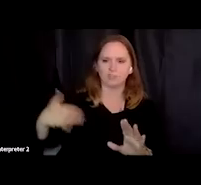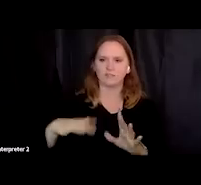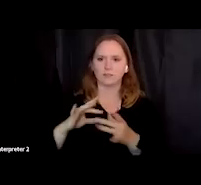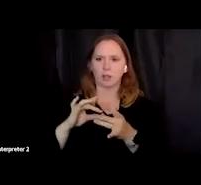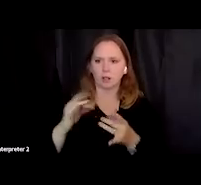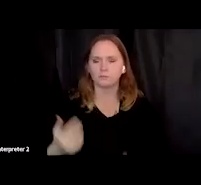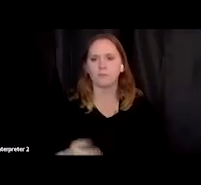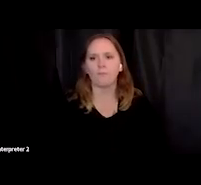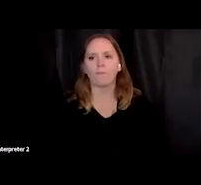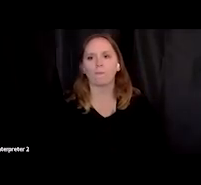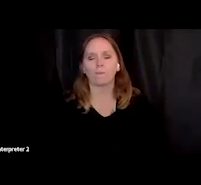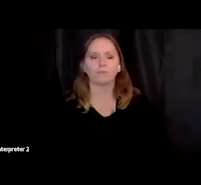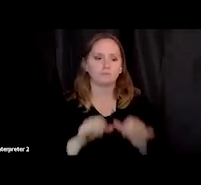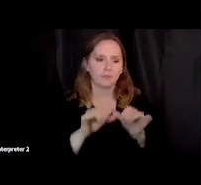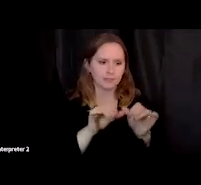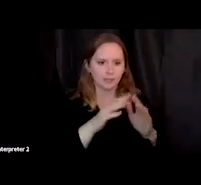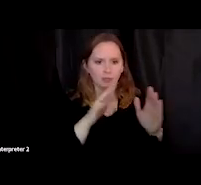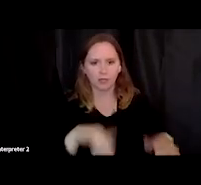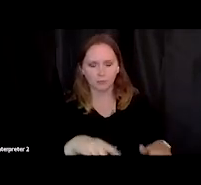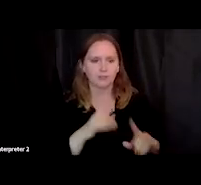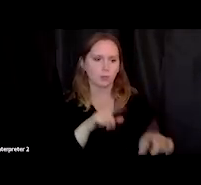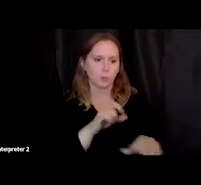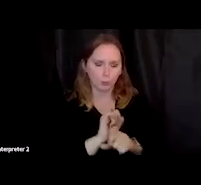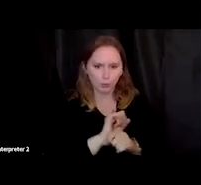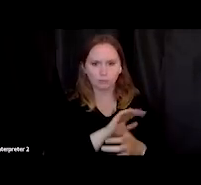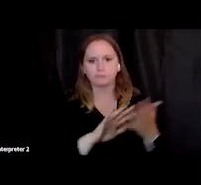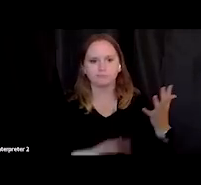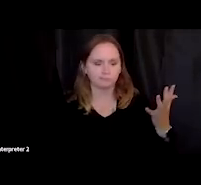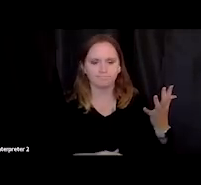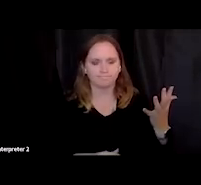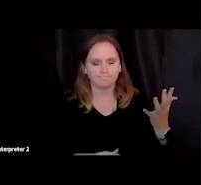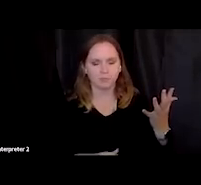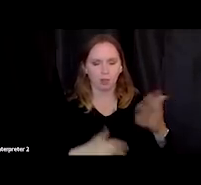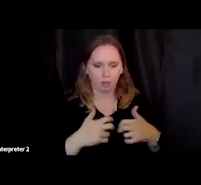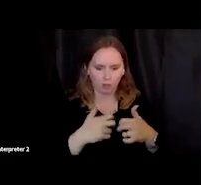or maintaining their housing, right, that's more, becomes more of a larger, you know, kind of community issue.